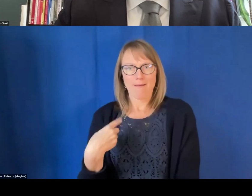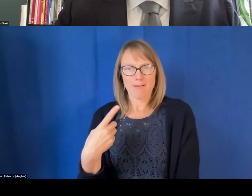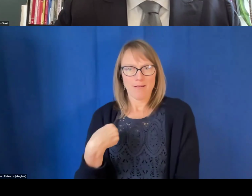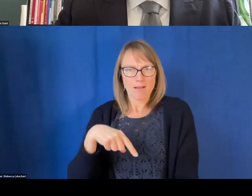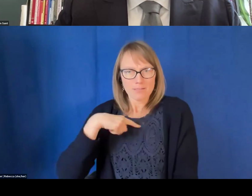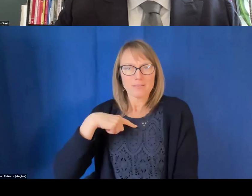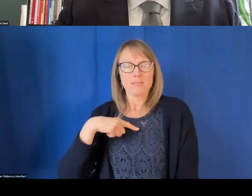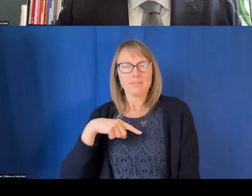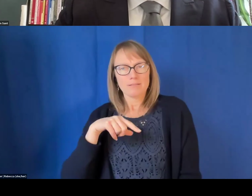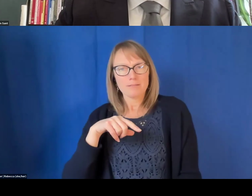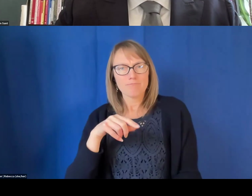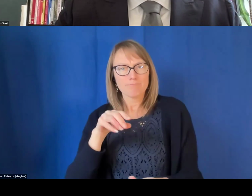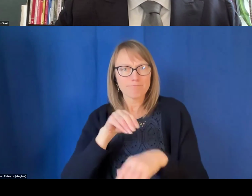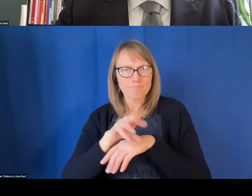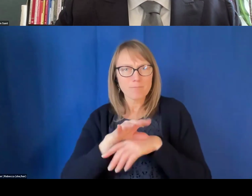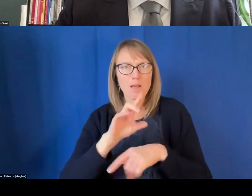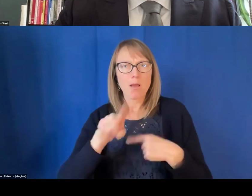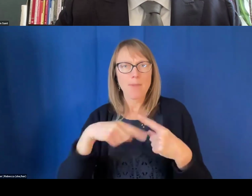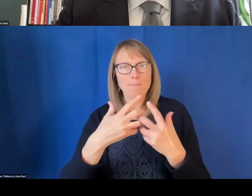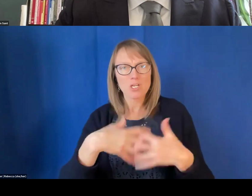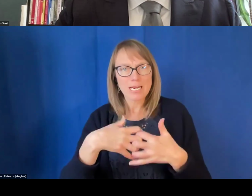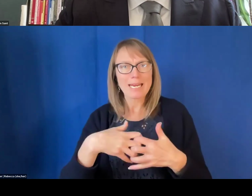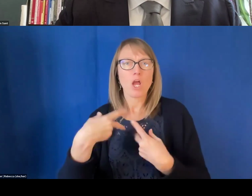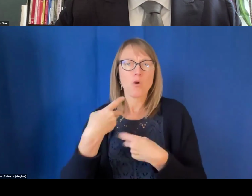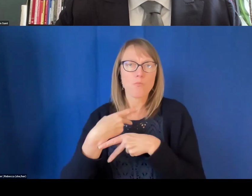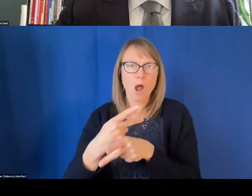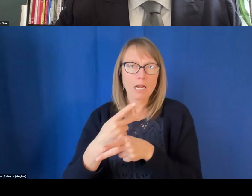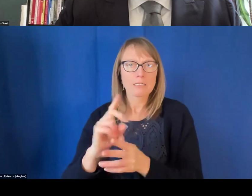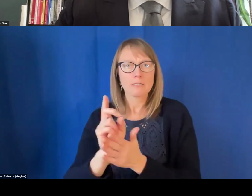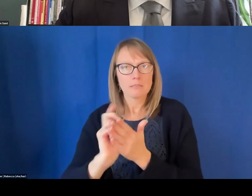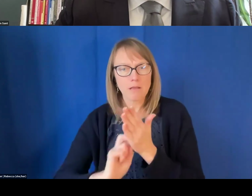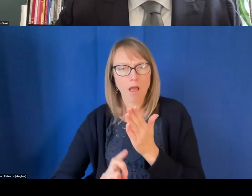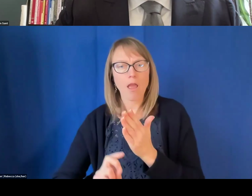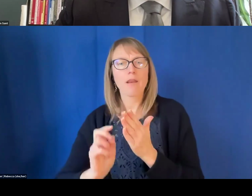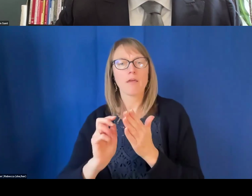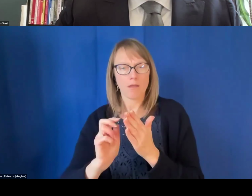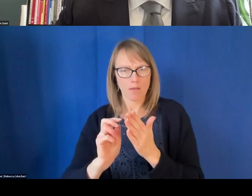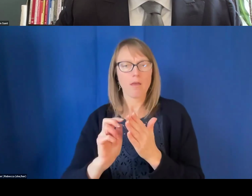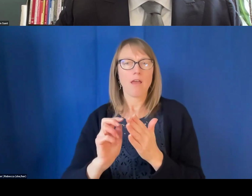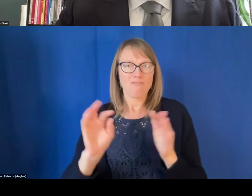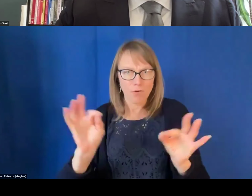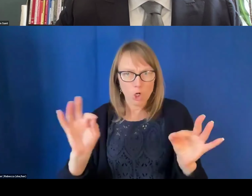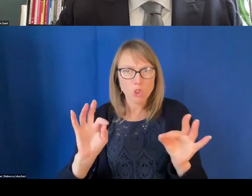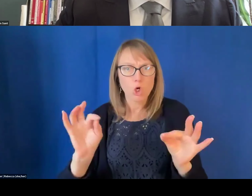and product design within, can continue to evolve along this process as well.